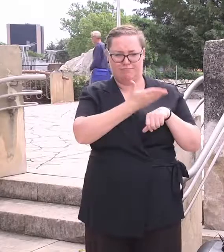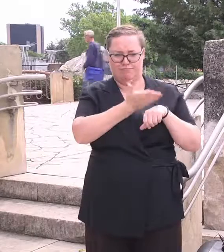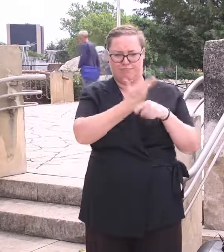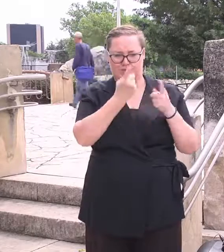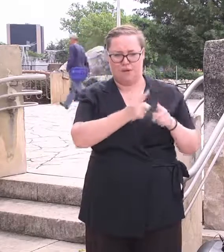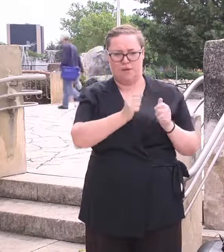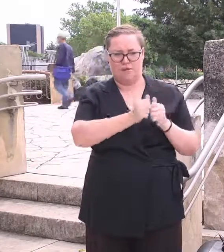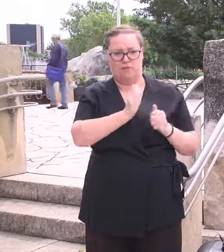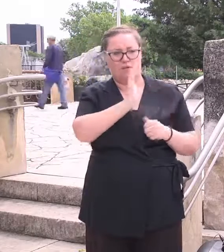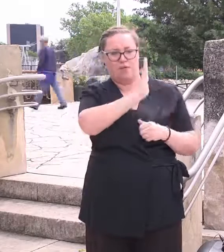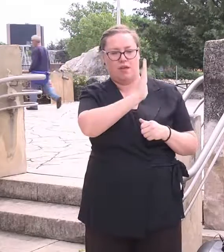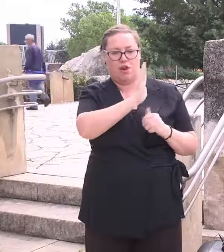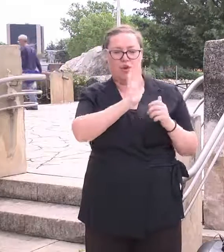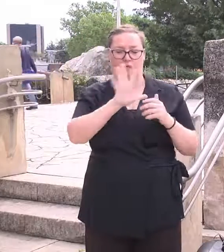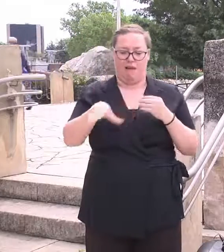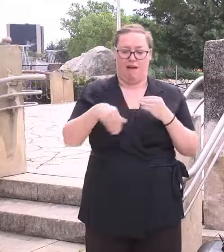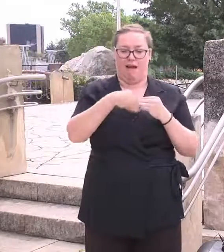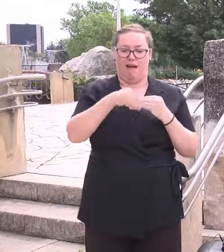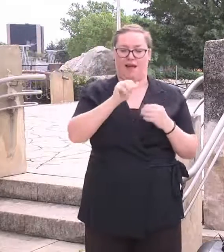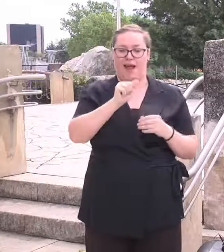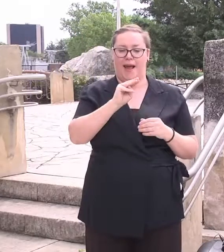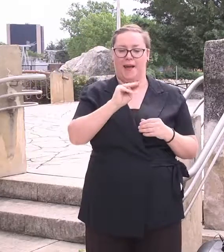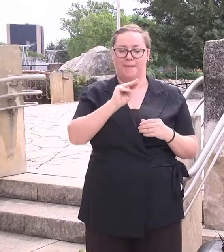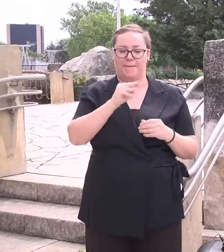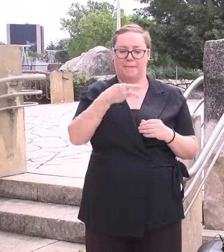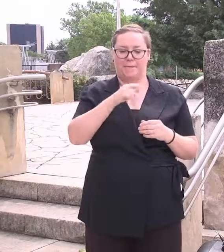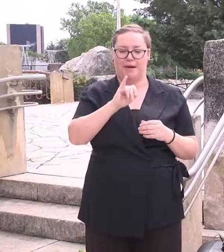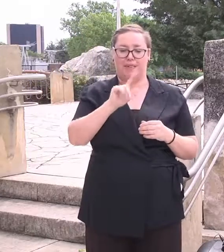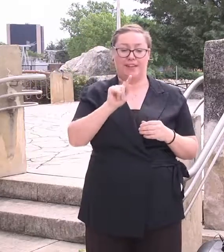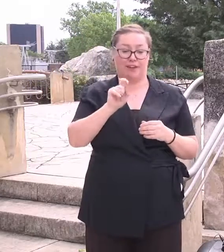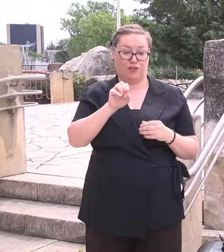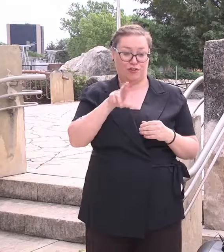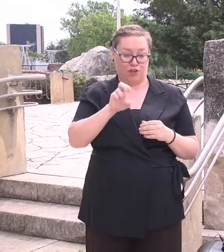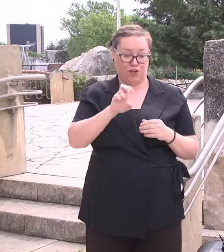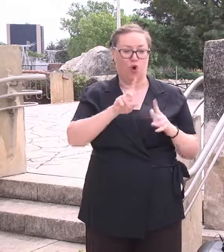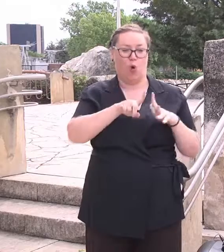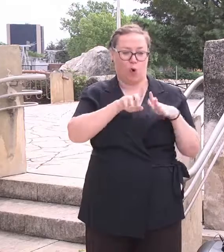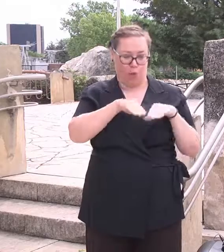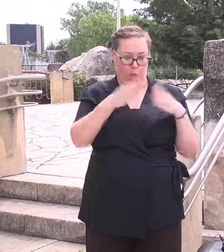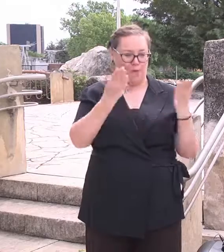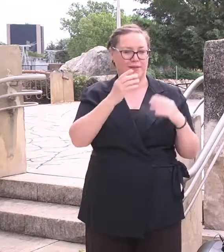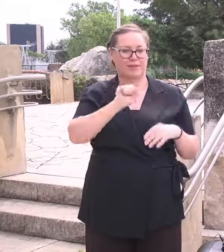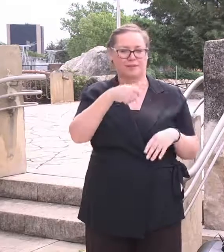uh Amphitheater that should open up sometime in September so we're excited about all the good news